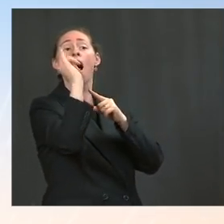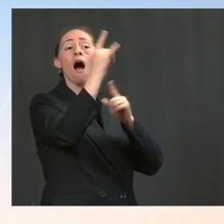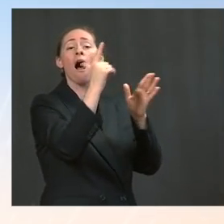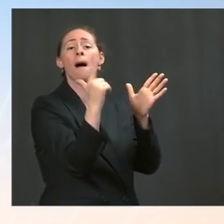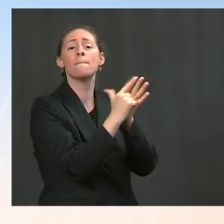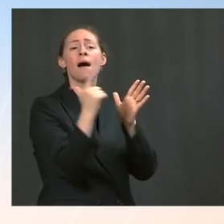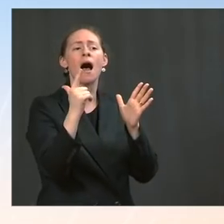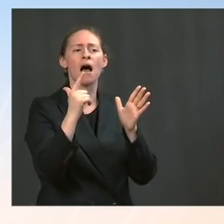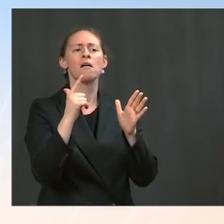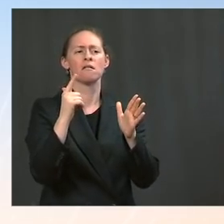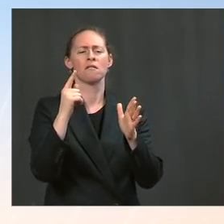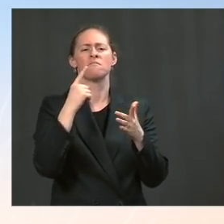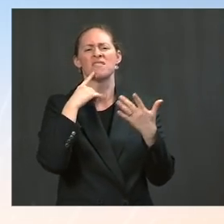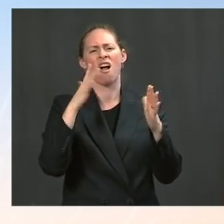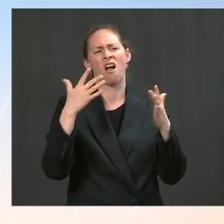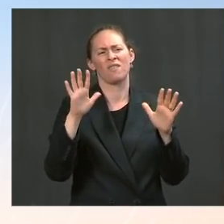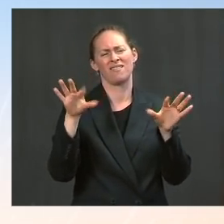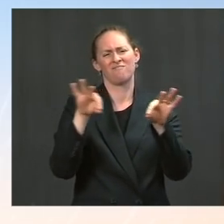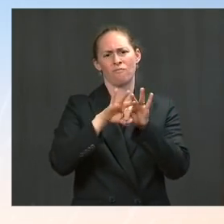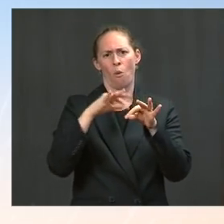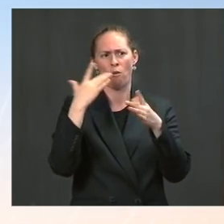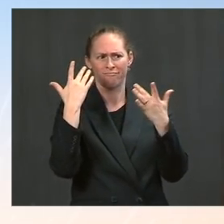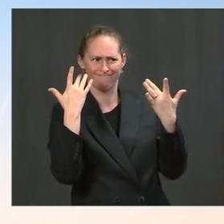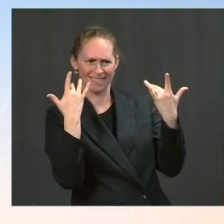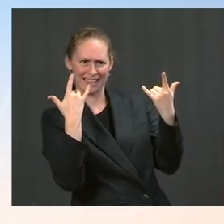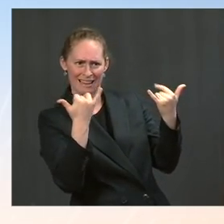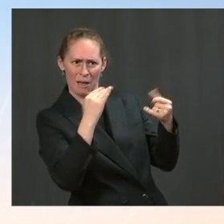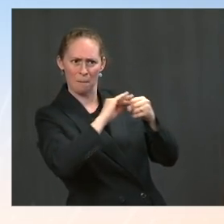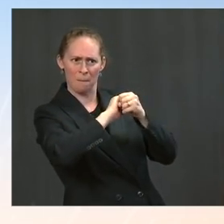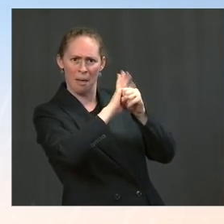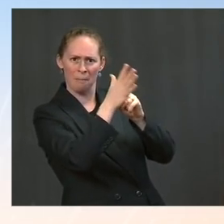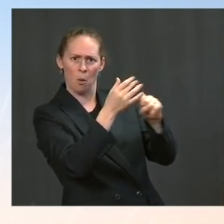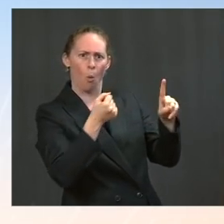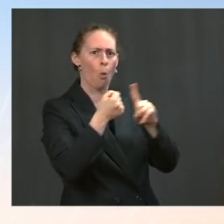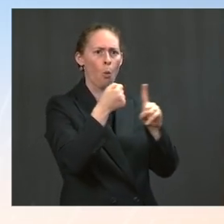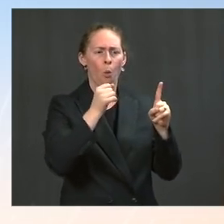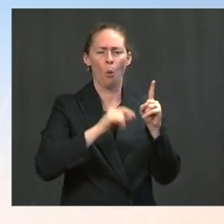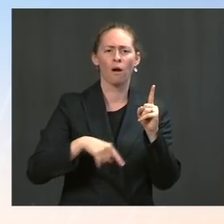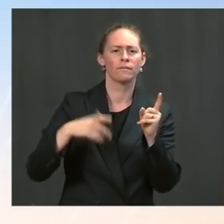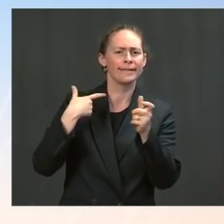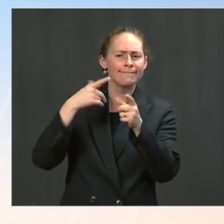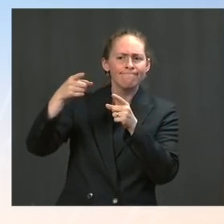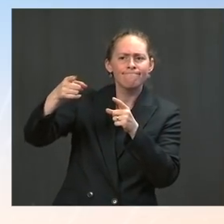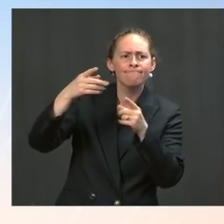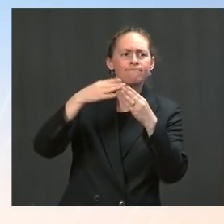We'll continue to put public health first. The President -- all decisions about reopening international travel